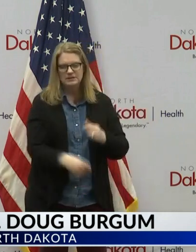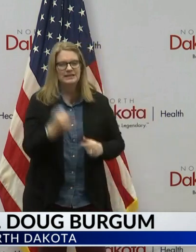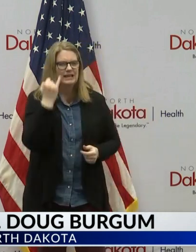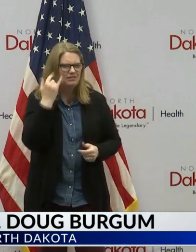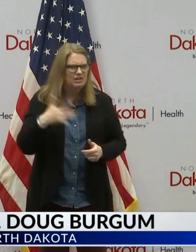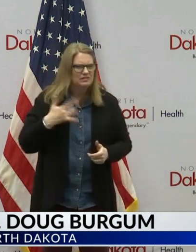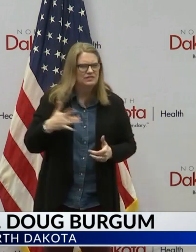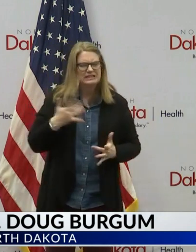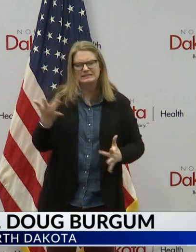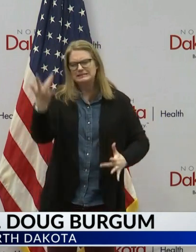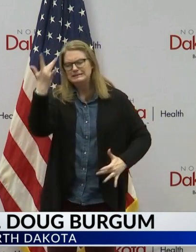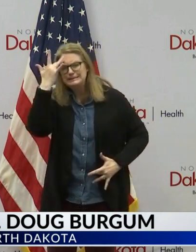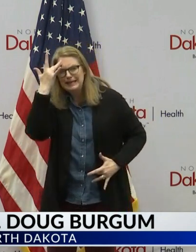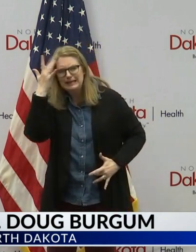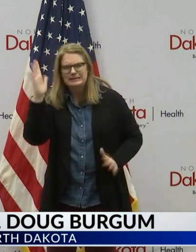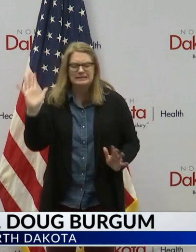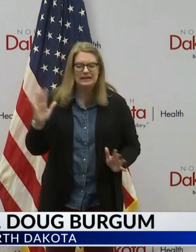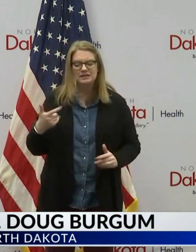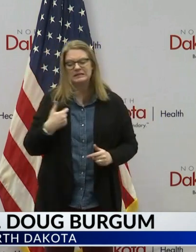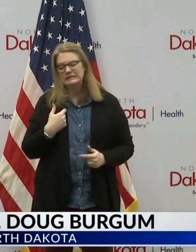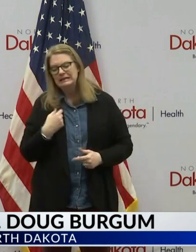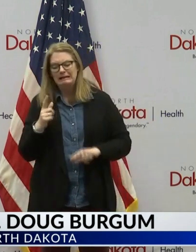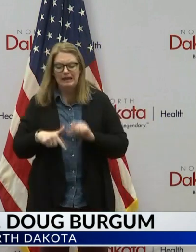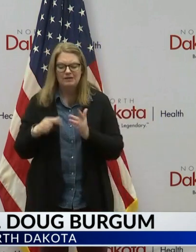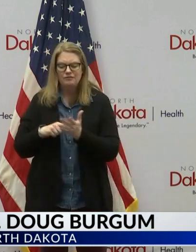THERE WILL BE NO COST TO YOU.